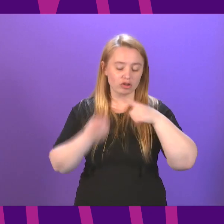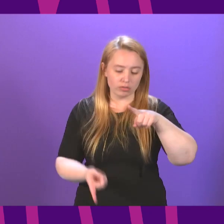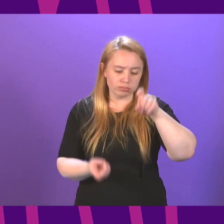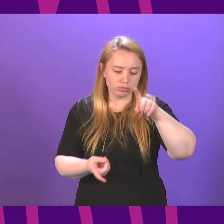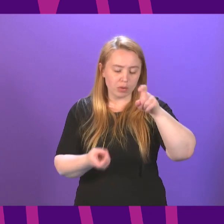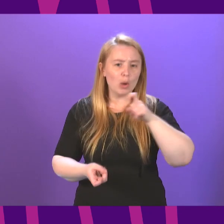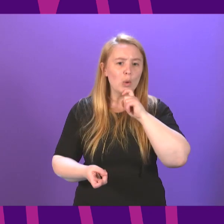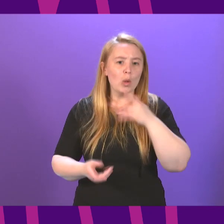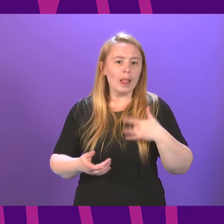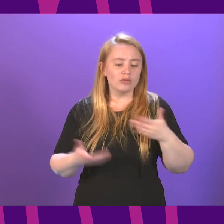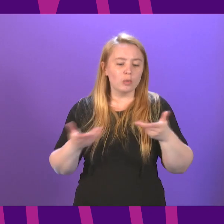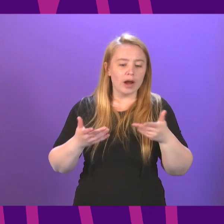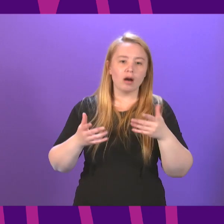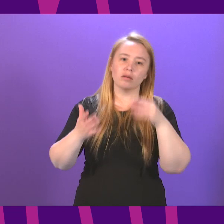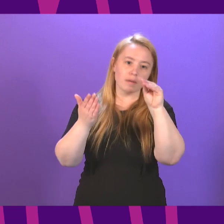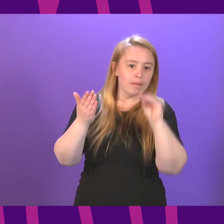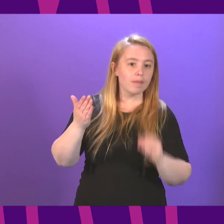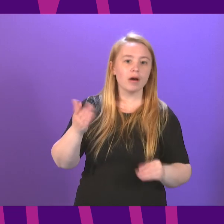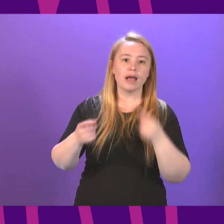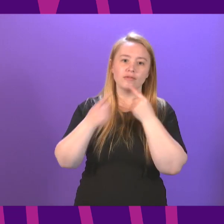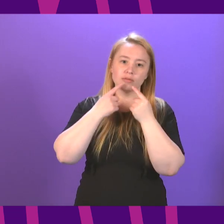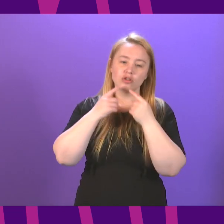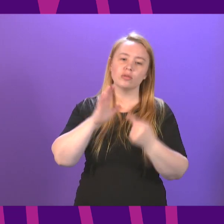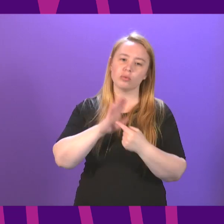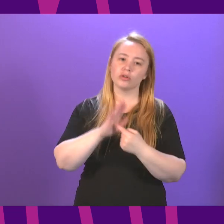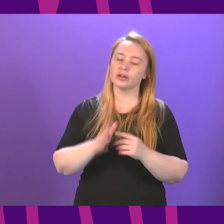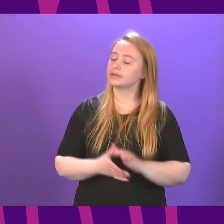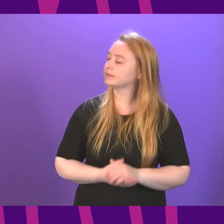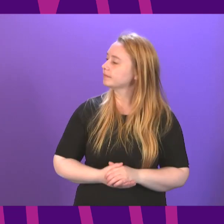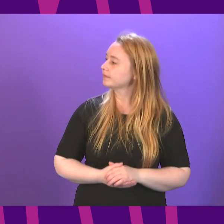Brian Whittle (South Scotland) (Con):